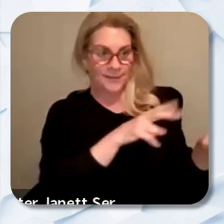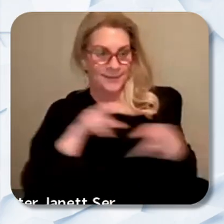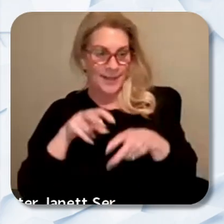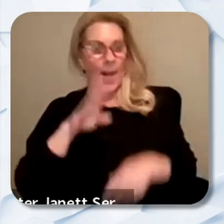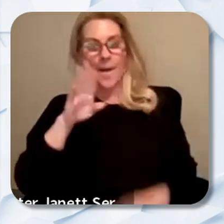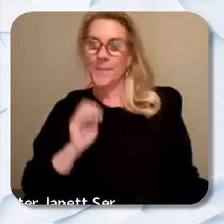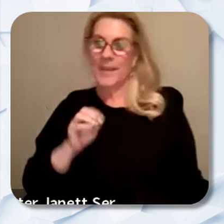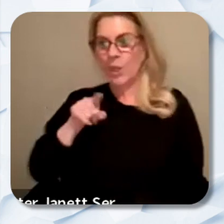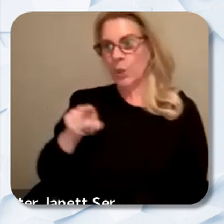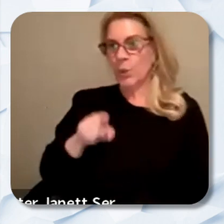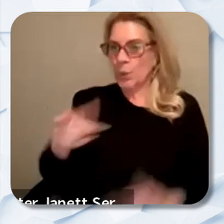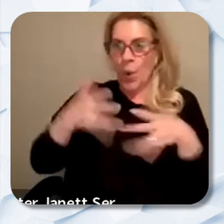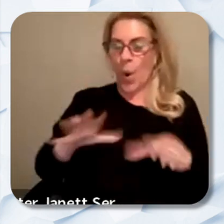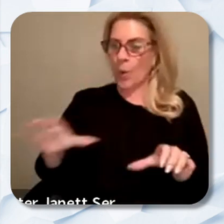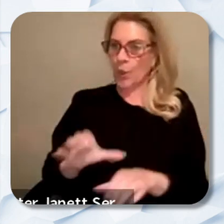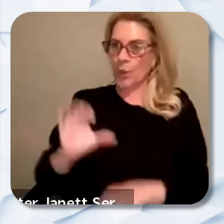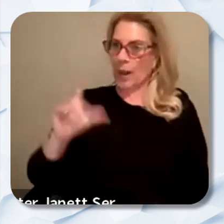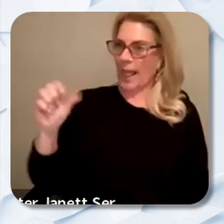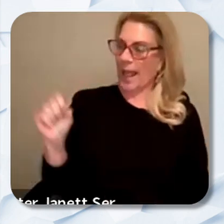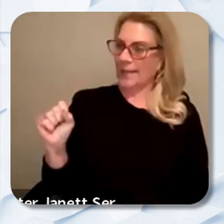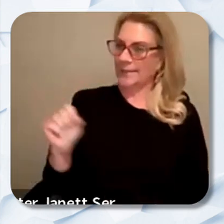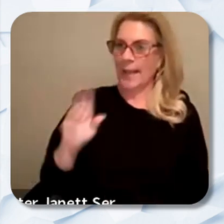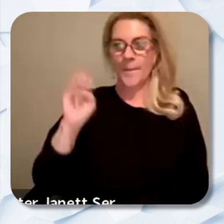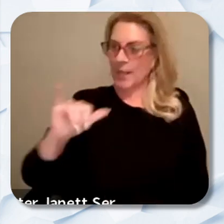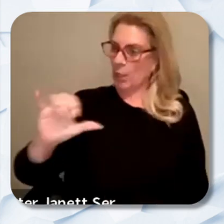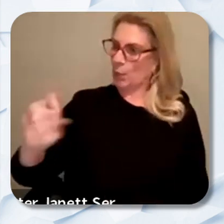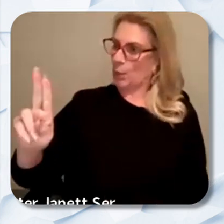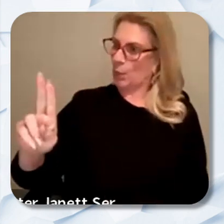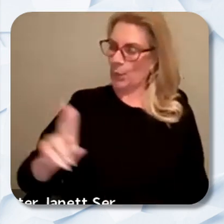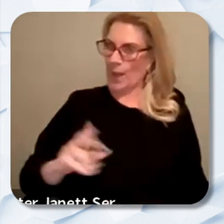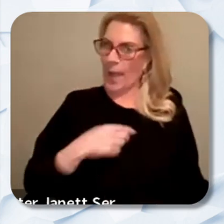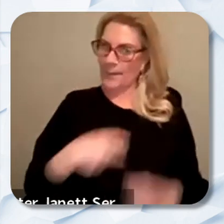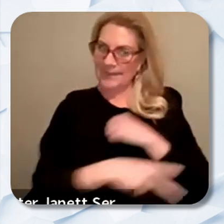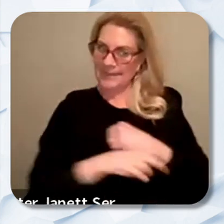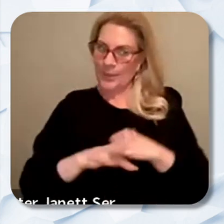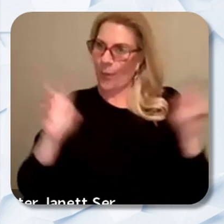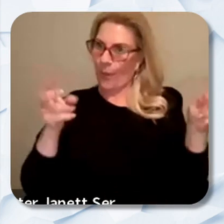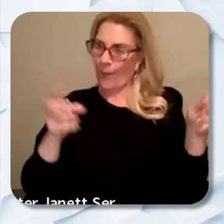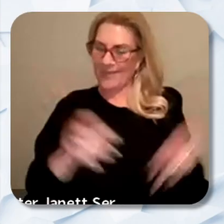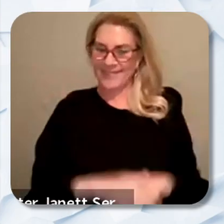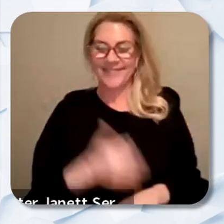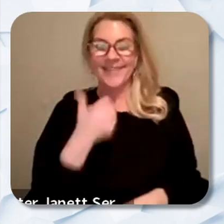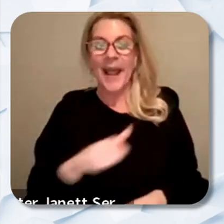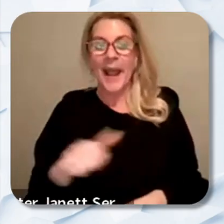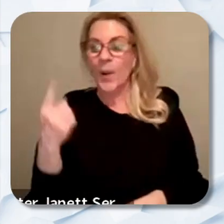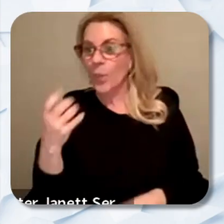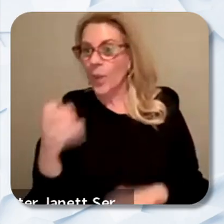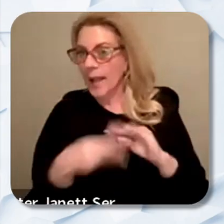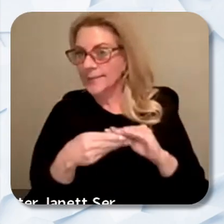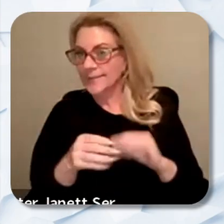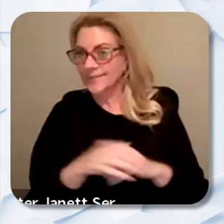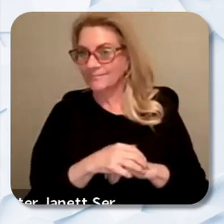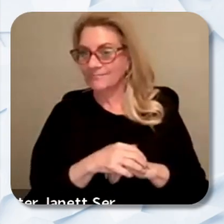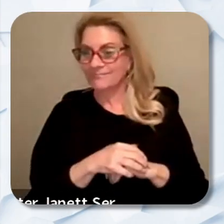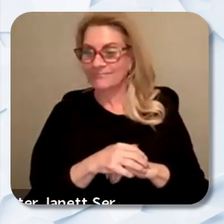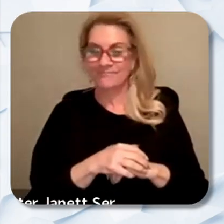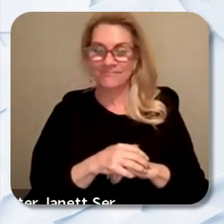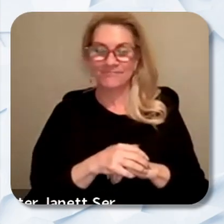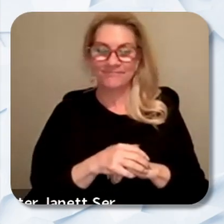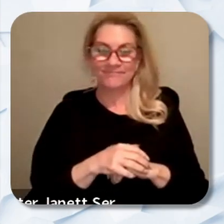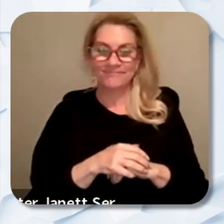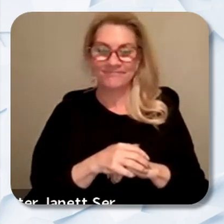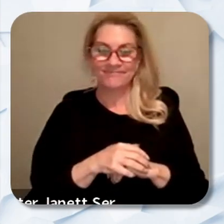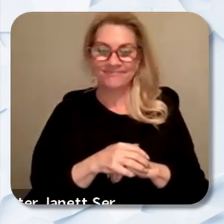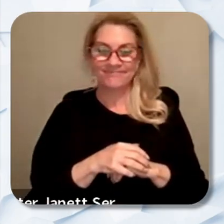you right? You're already doing CLASS so be you. Great. All right. Anybody else?